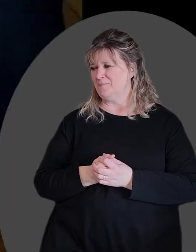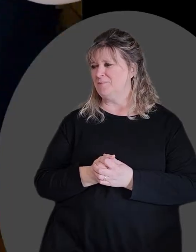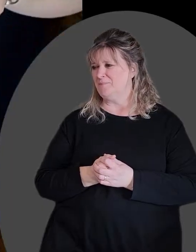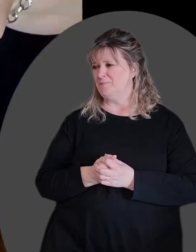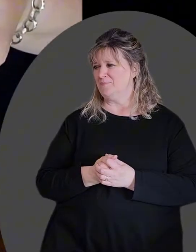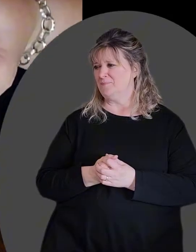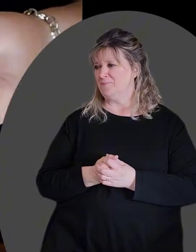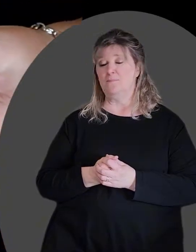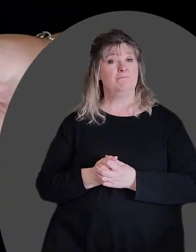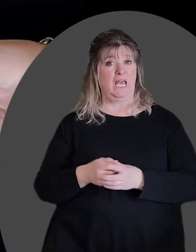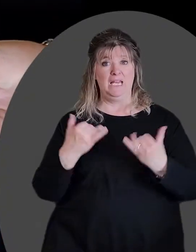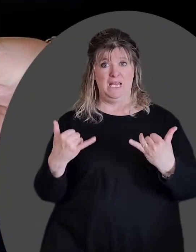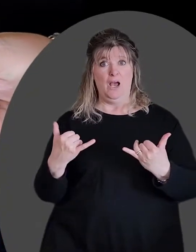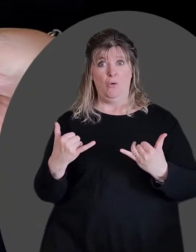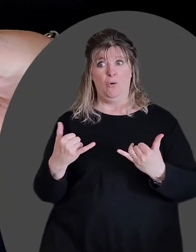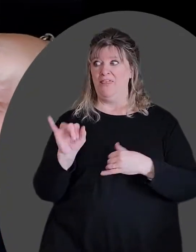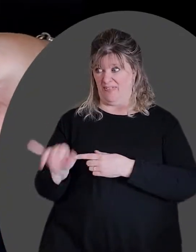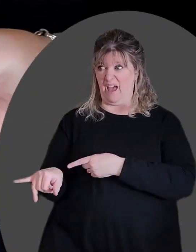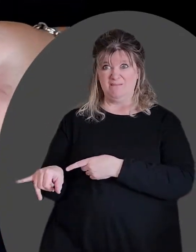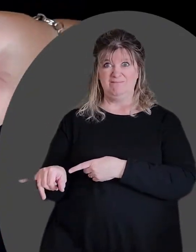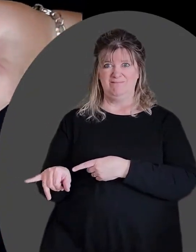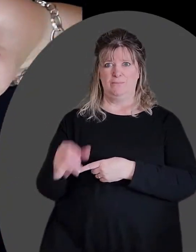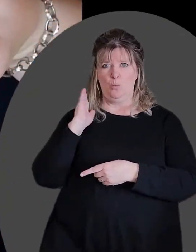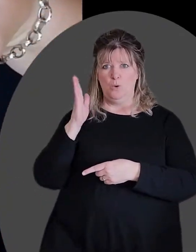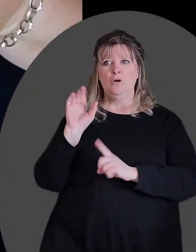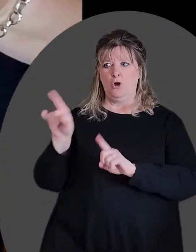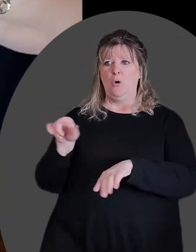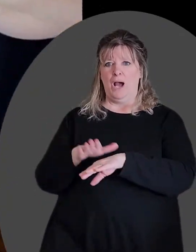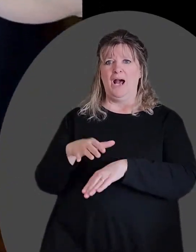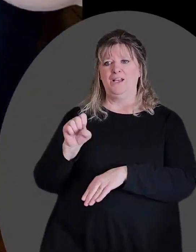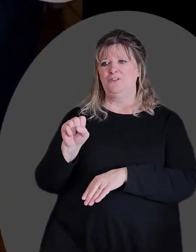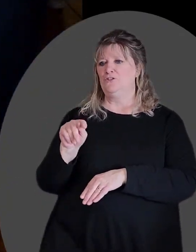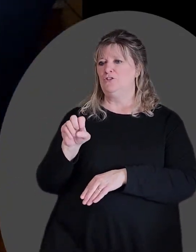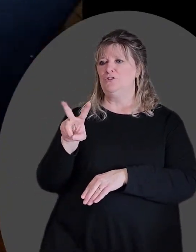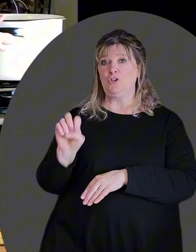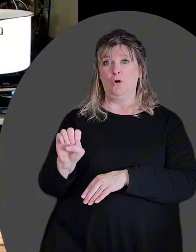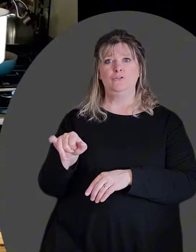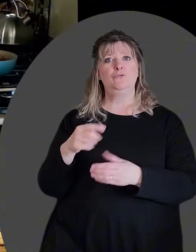and now this is going to go on the stove to boil for half an hour as well